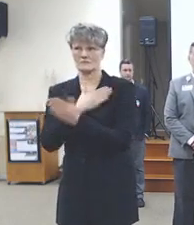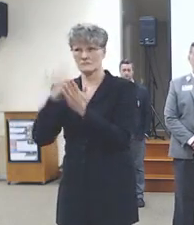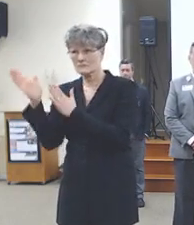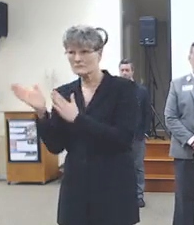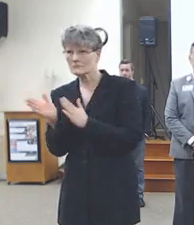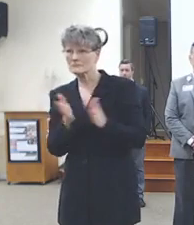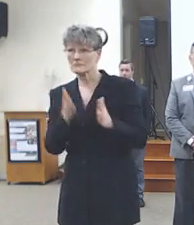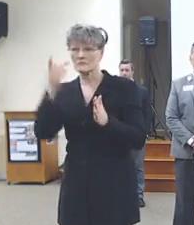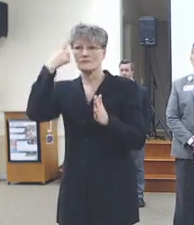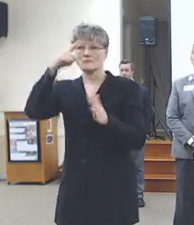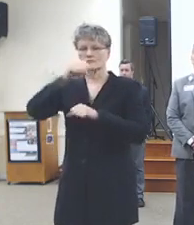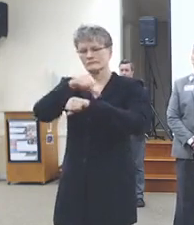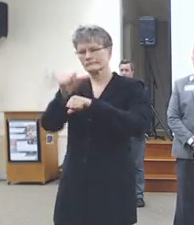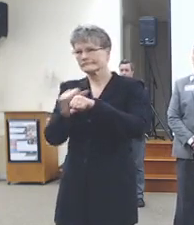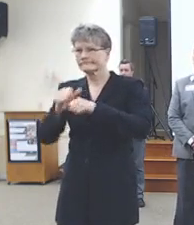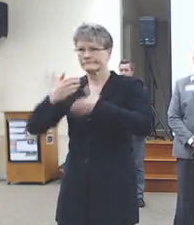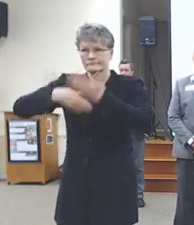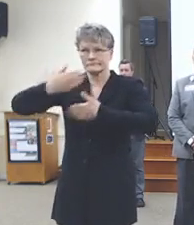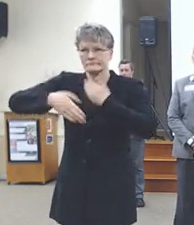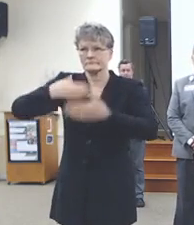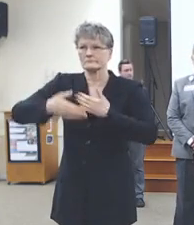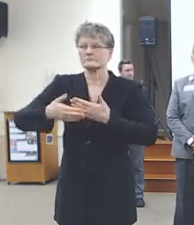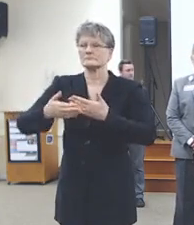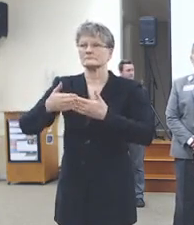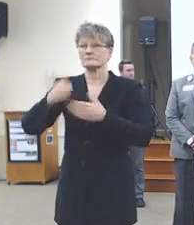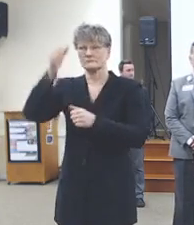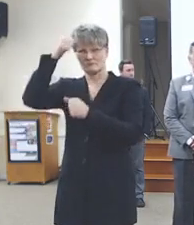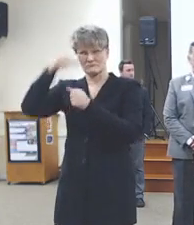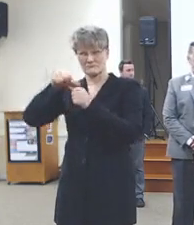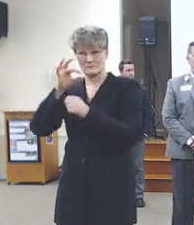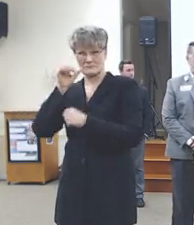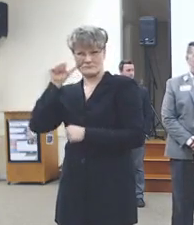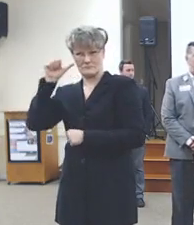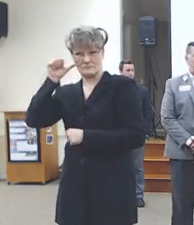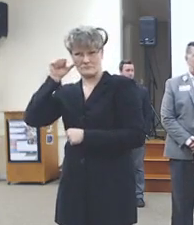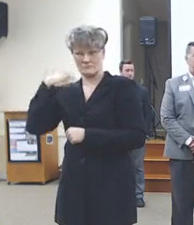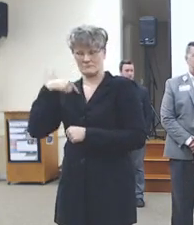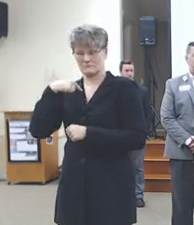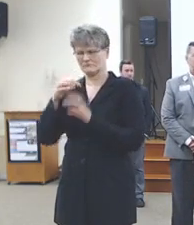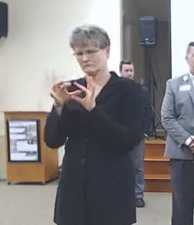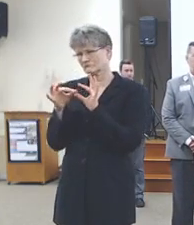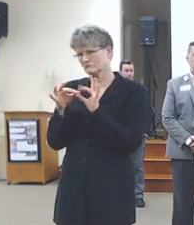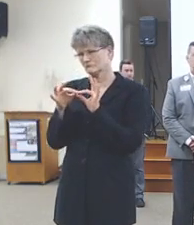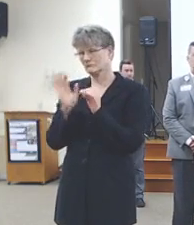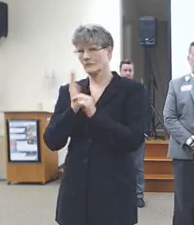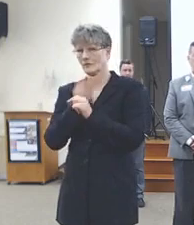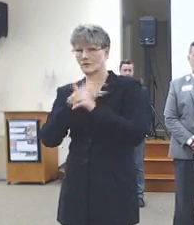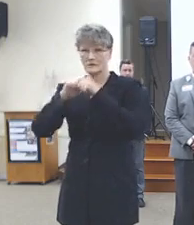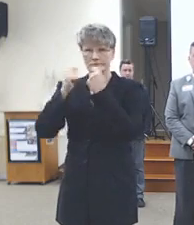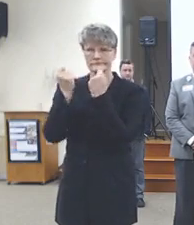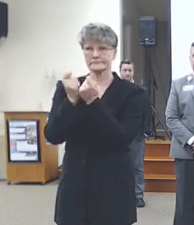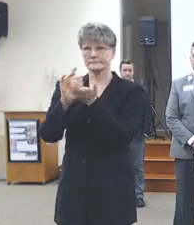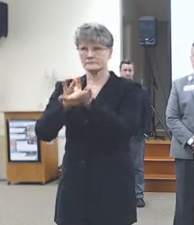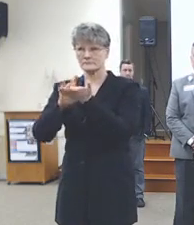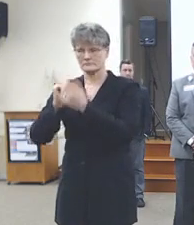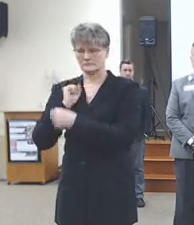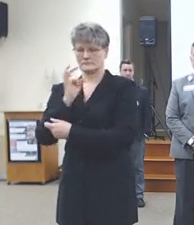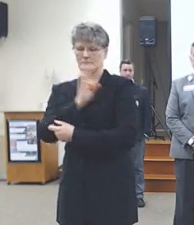procedures. So, as I mentioned yesterday, we had a team of our medical staff that's worked through some of the different guidelines that have been